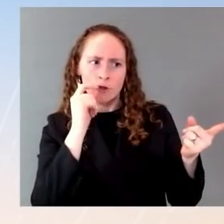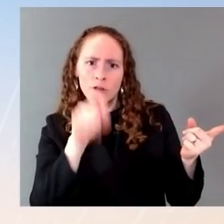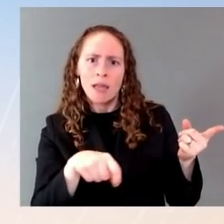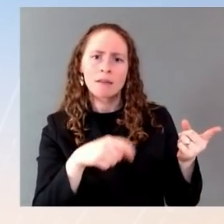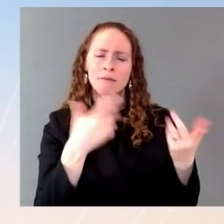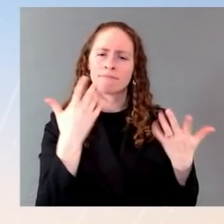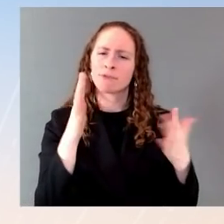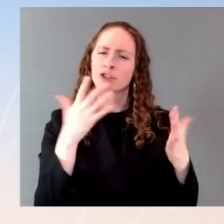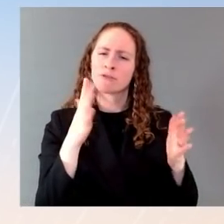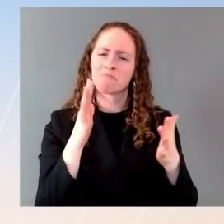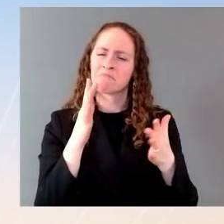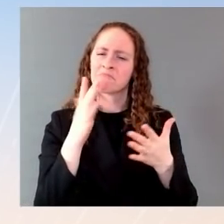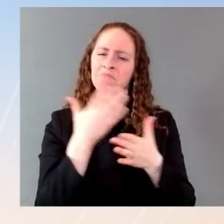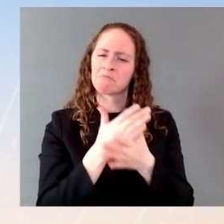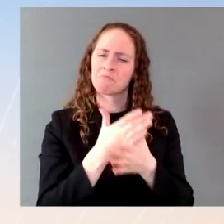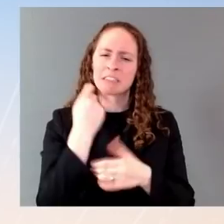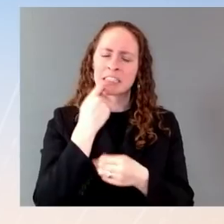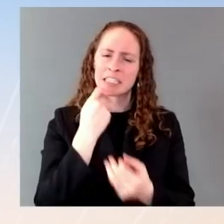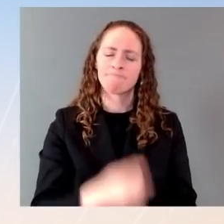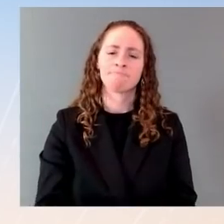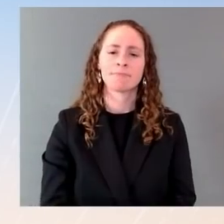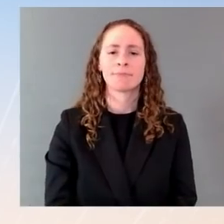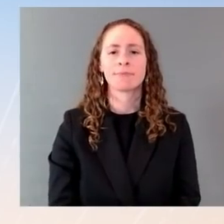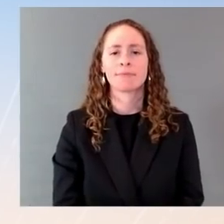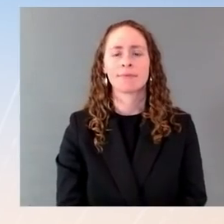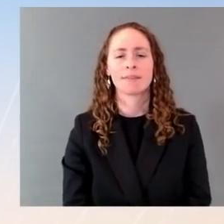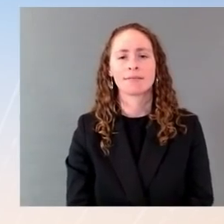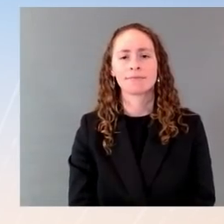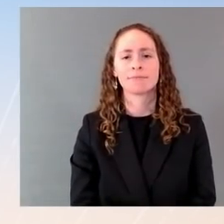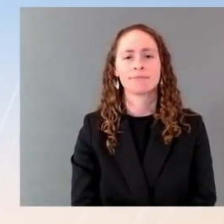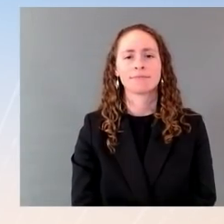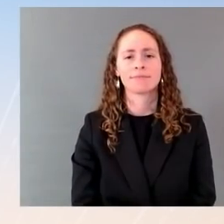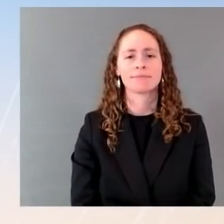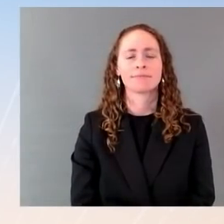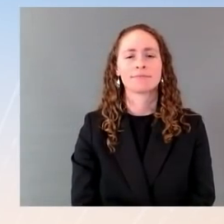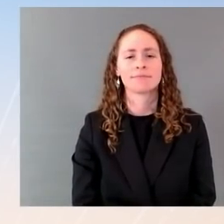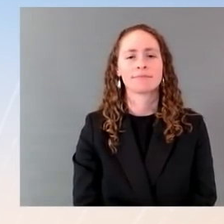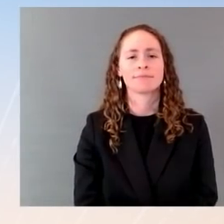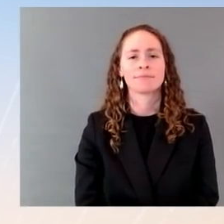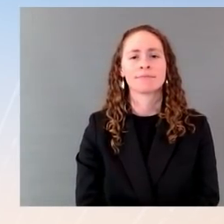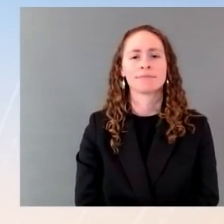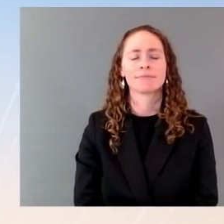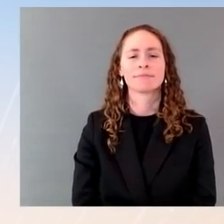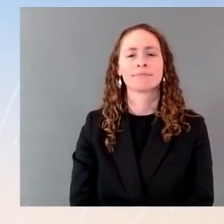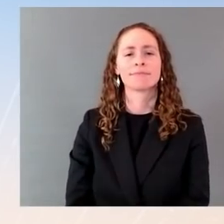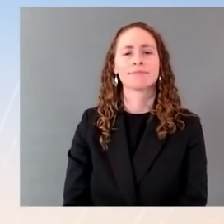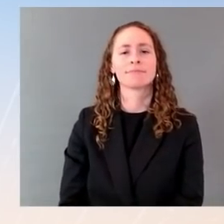on that or his saying he likes to say. But, really, our objective and our focus is not on the tone;